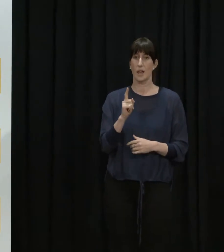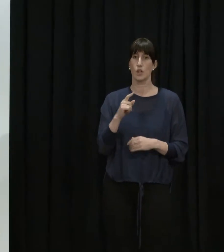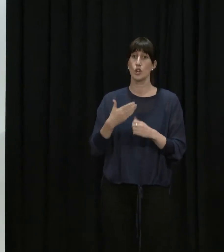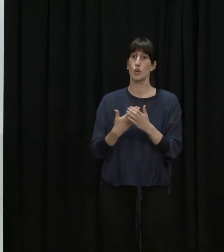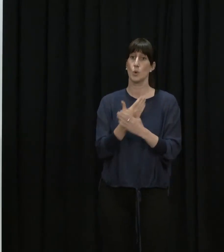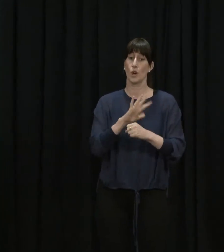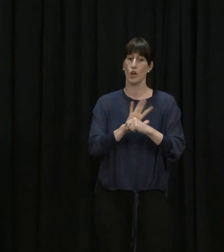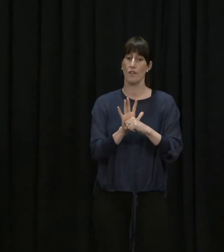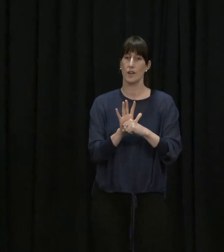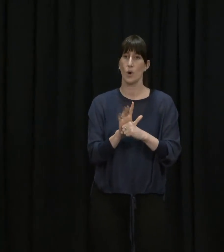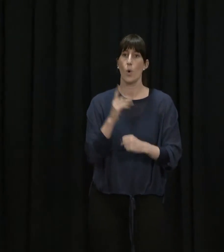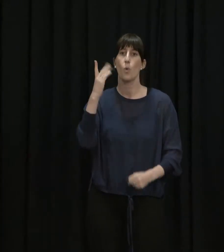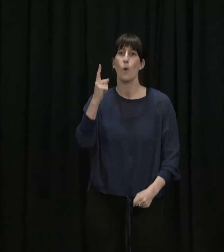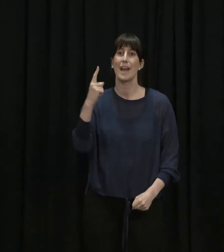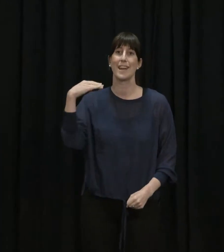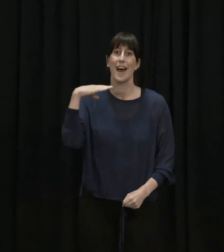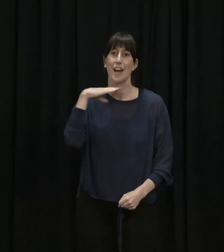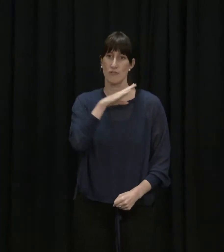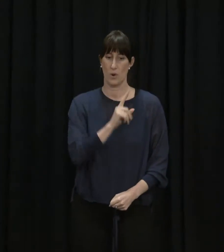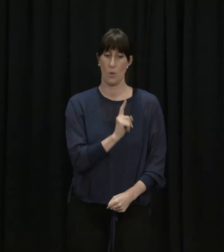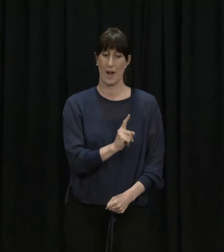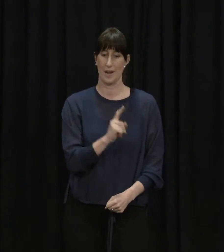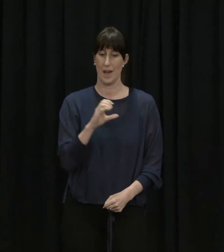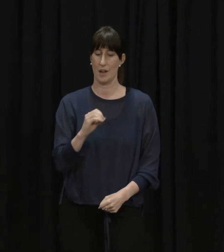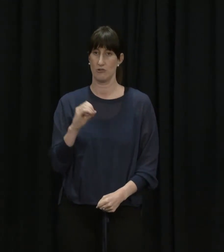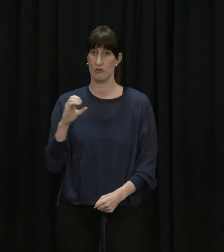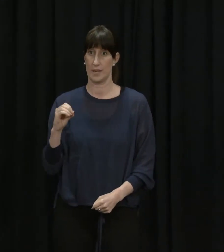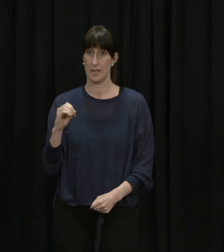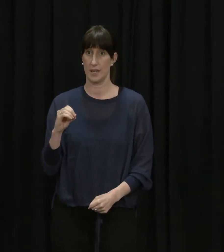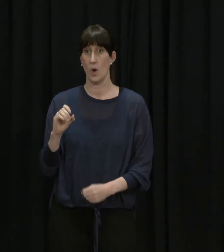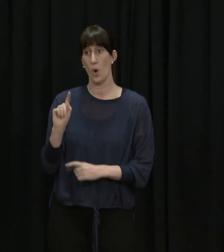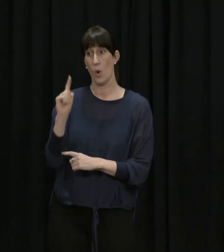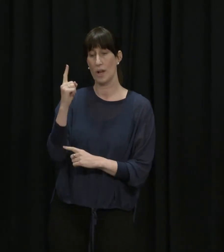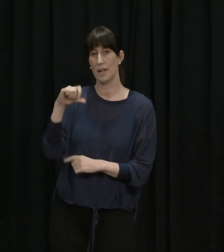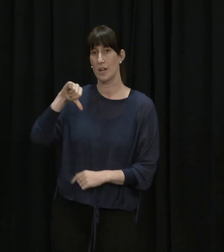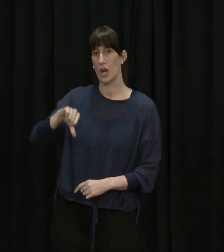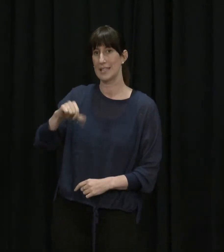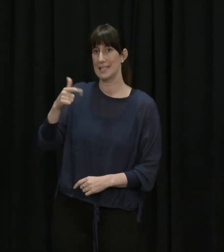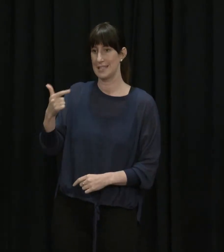Kia ora koutou.